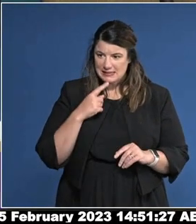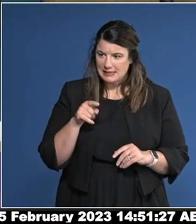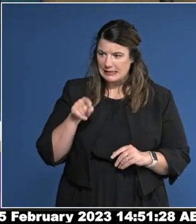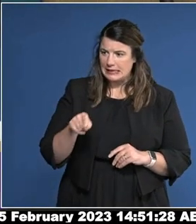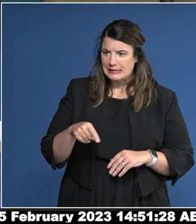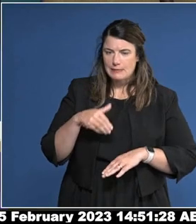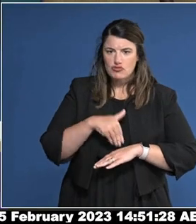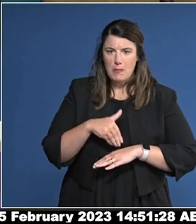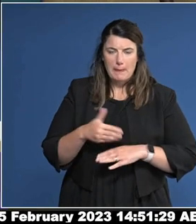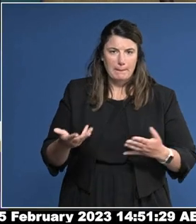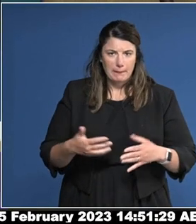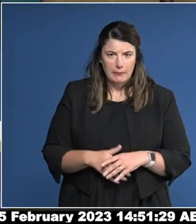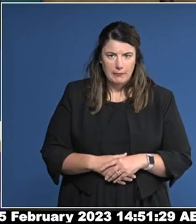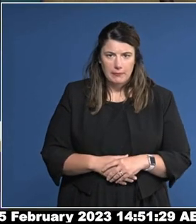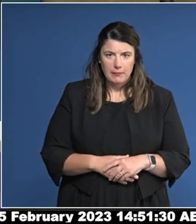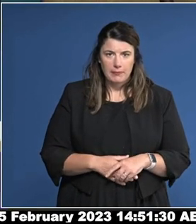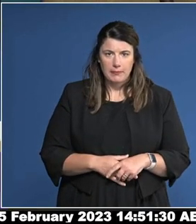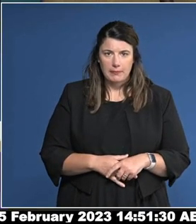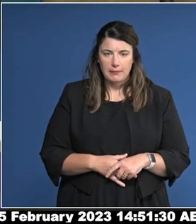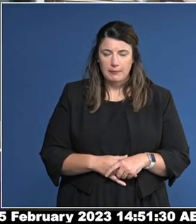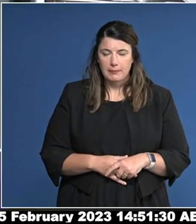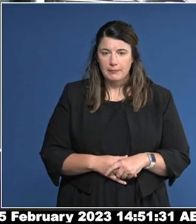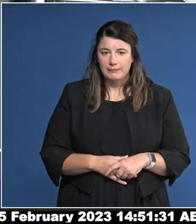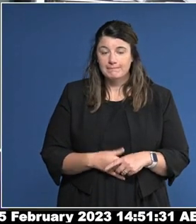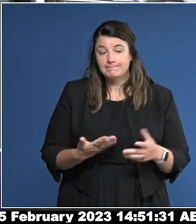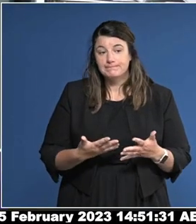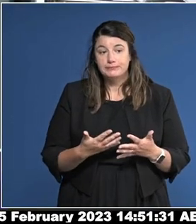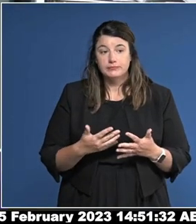Take someone who is going down with a carer to the beach.